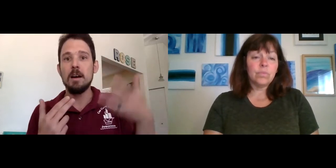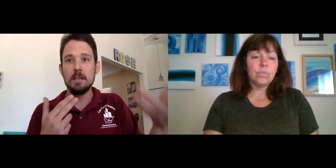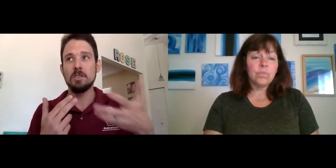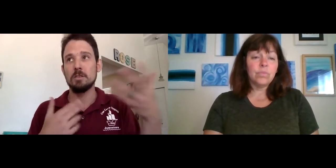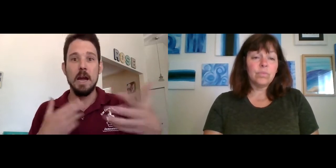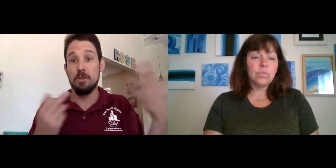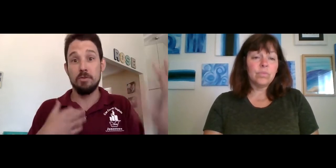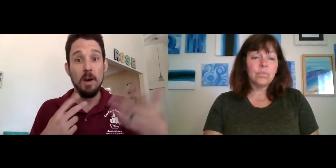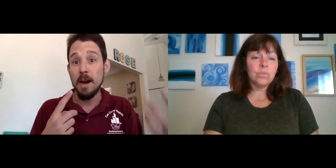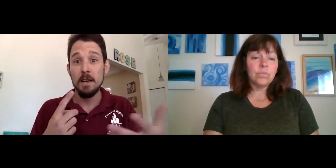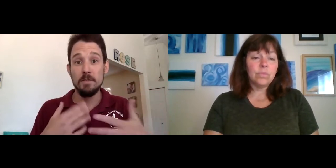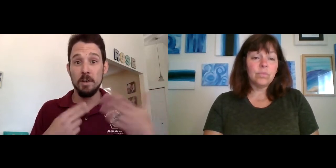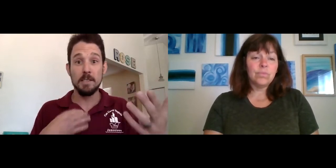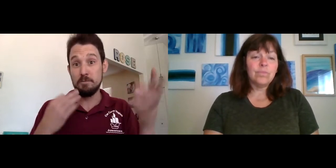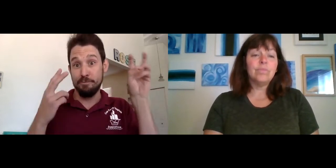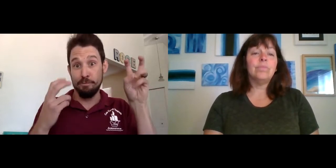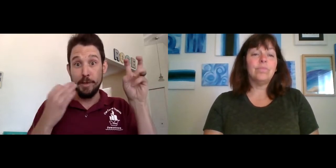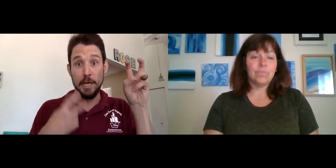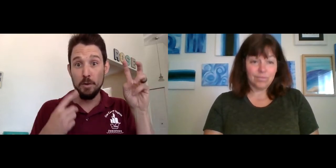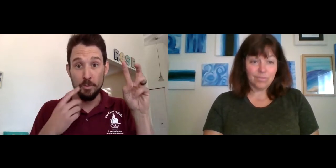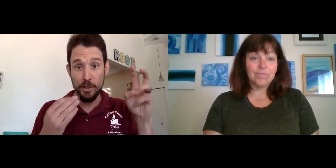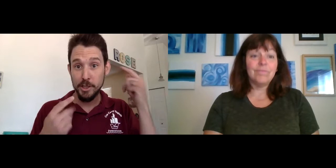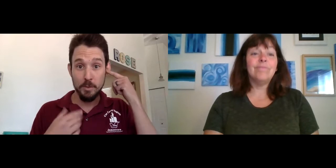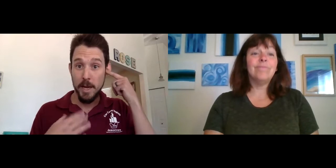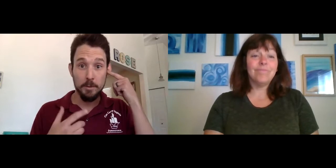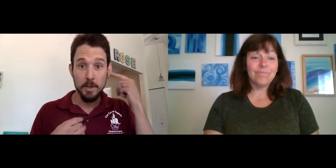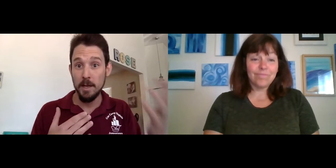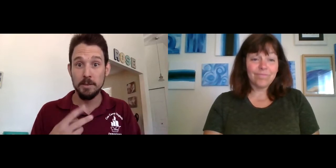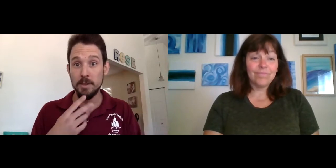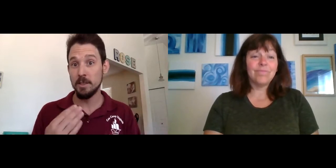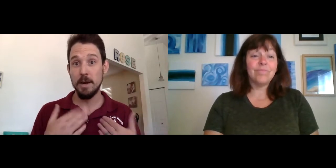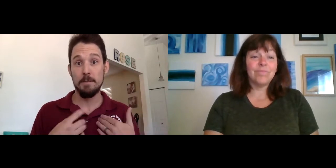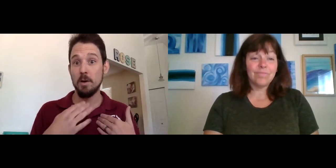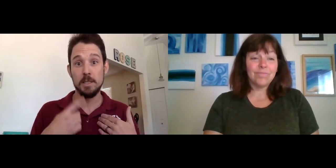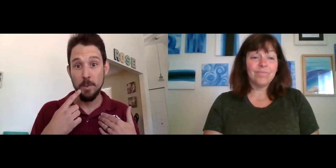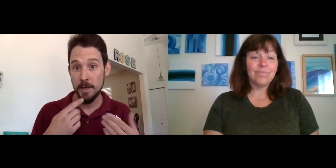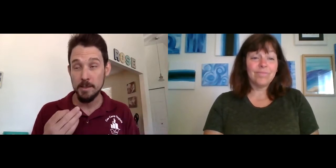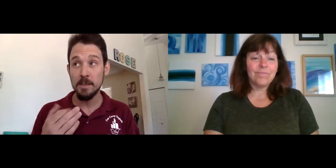college I thrived as a "hearing" person with my implant, you know, I had my independence